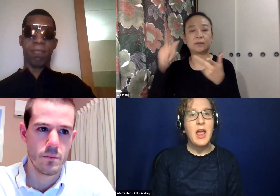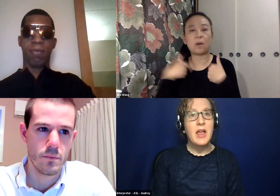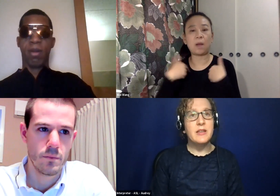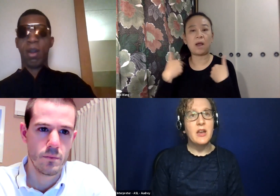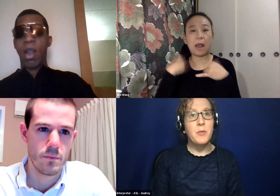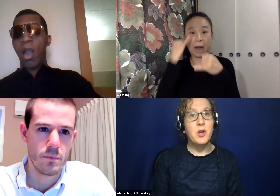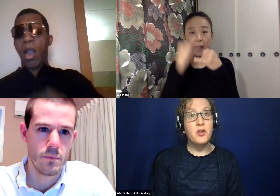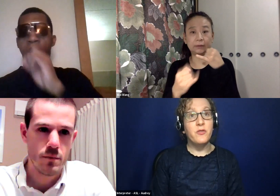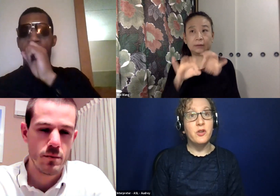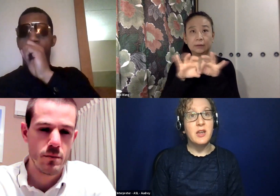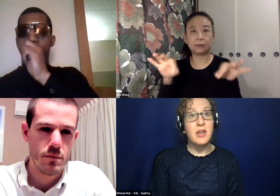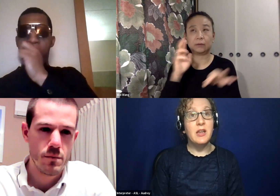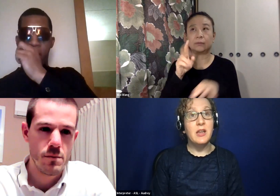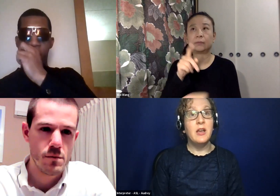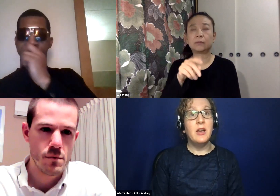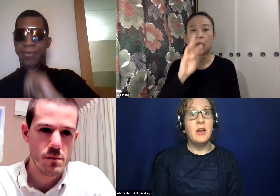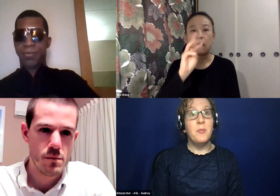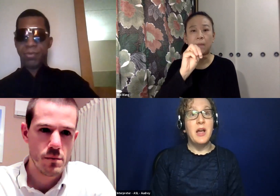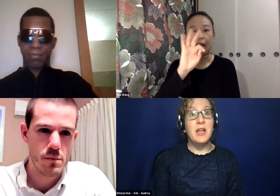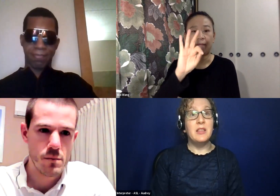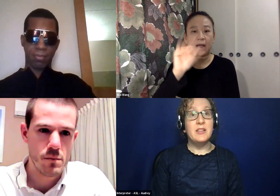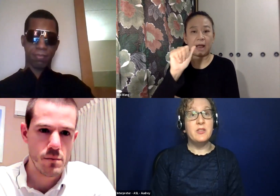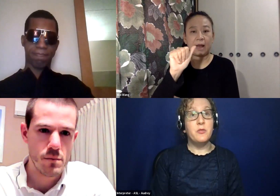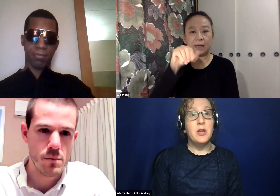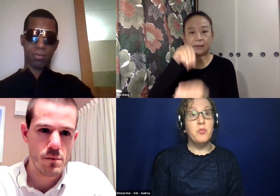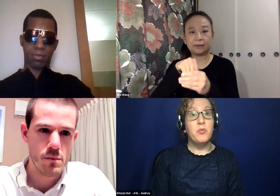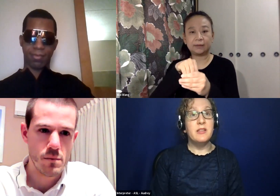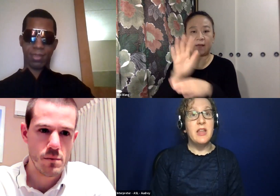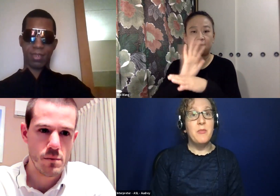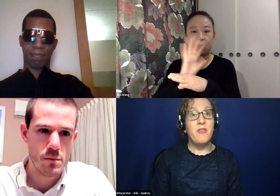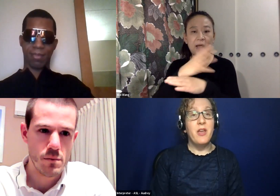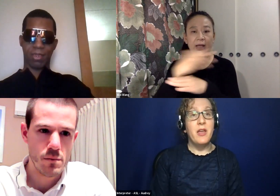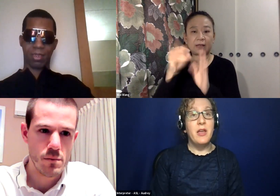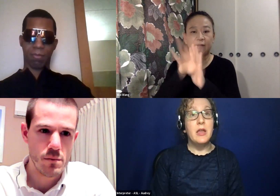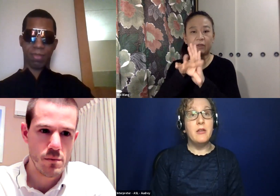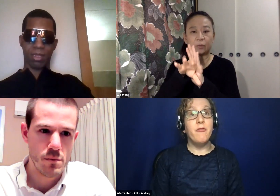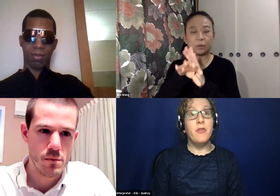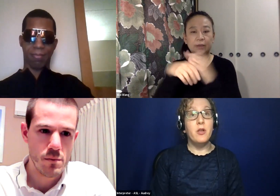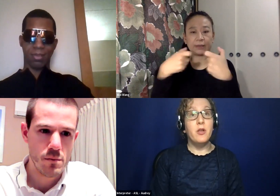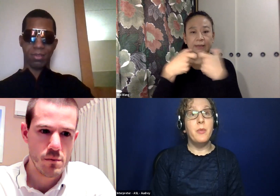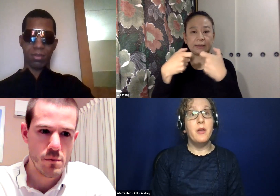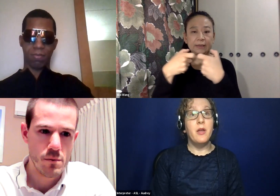and at American University, my last degree was an MFA in film